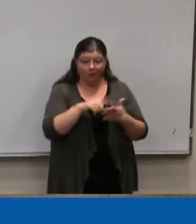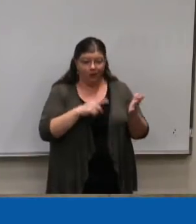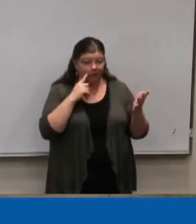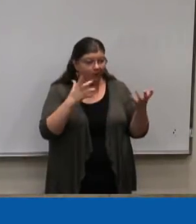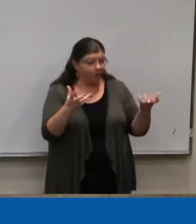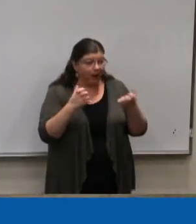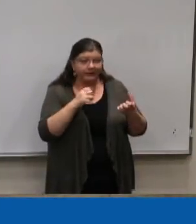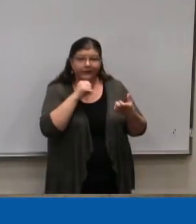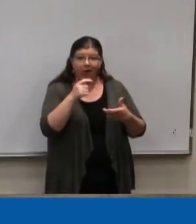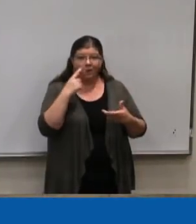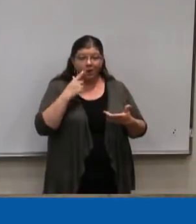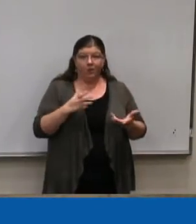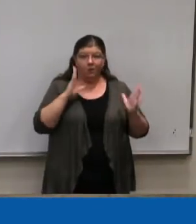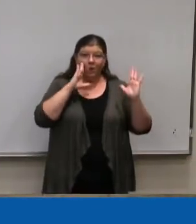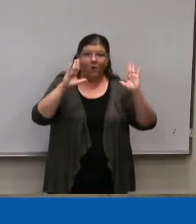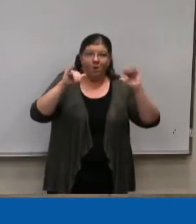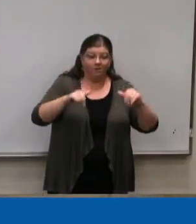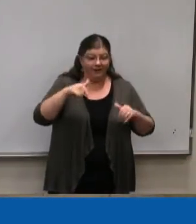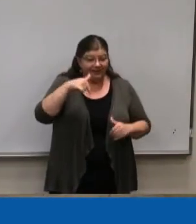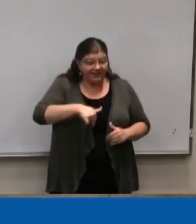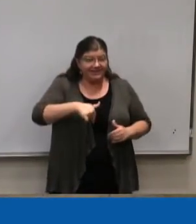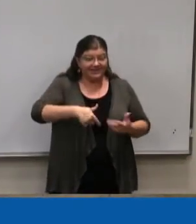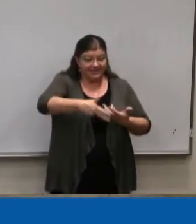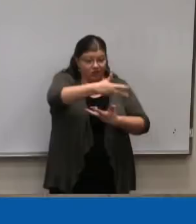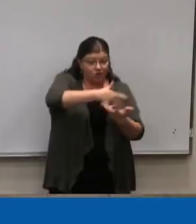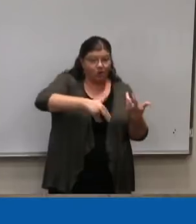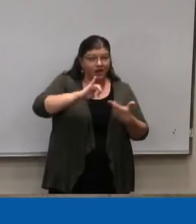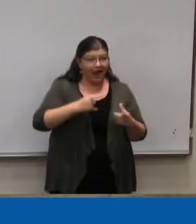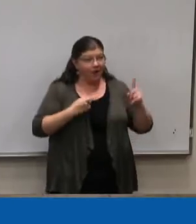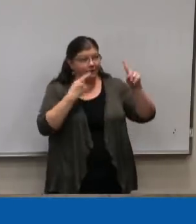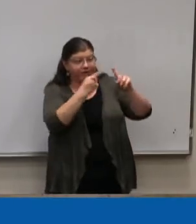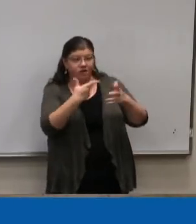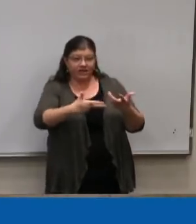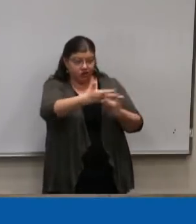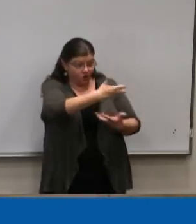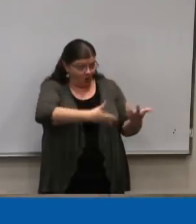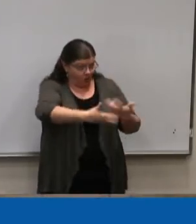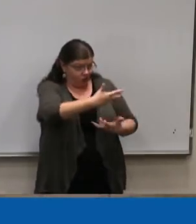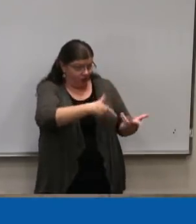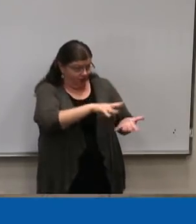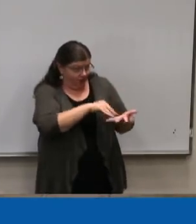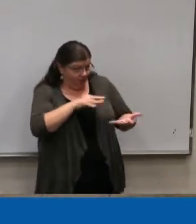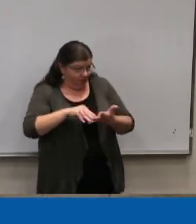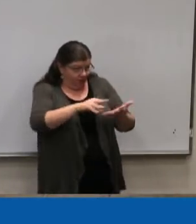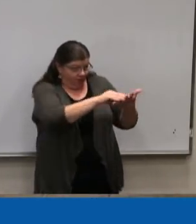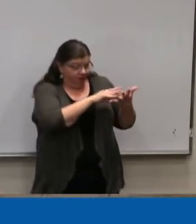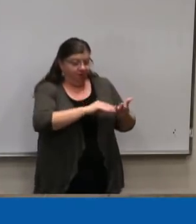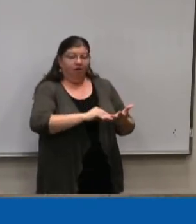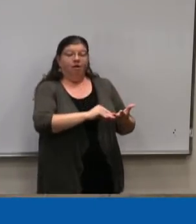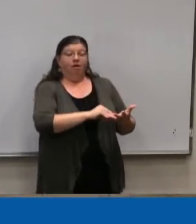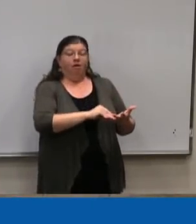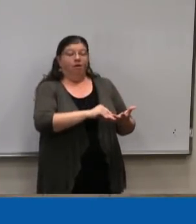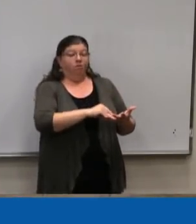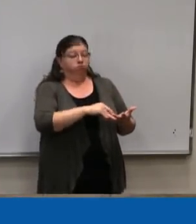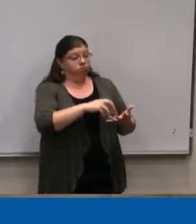Like we said earlier, this is a social, our mission is a social mission, and it's really hard for me